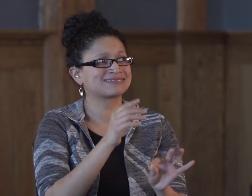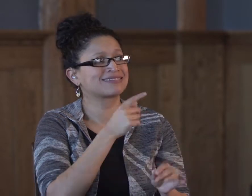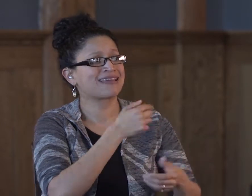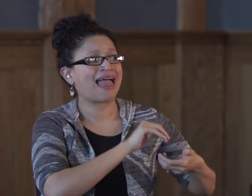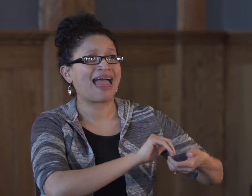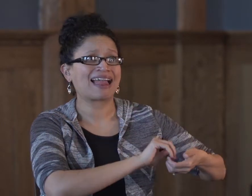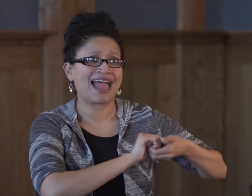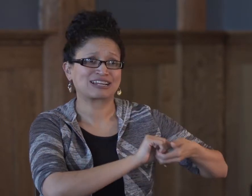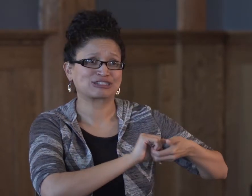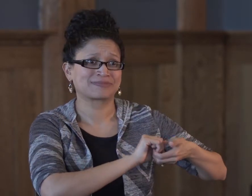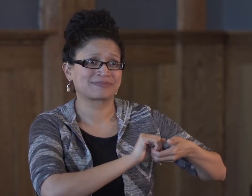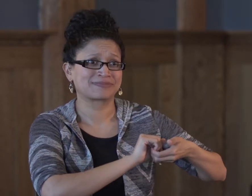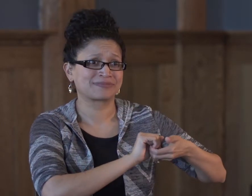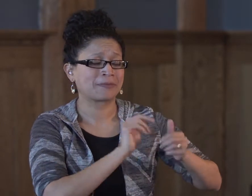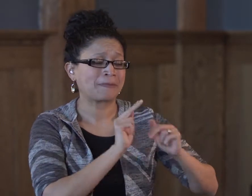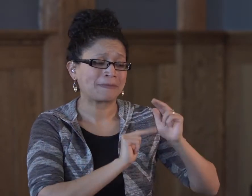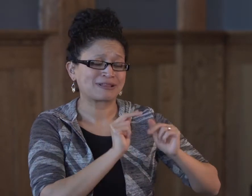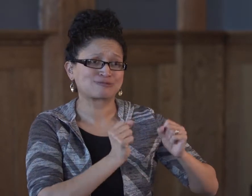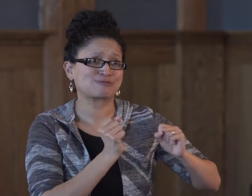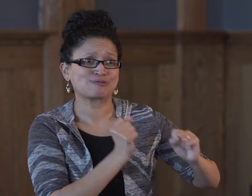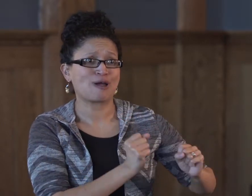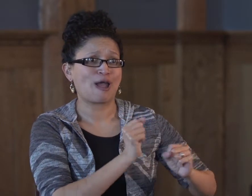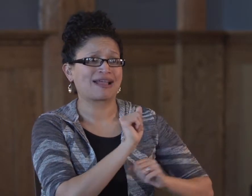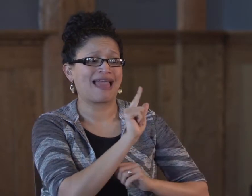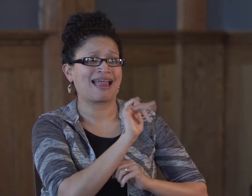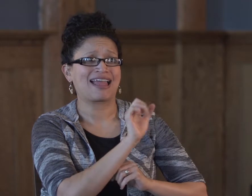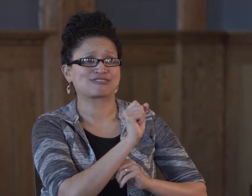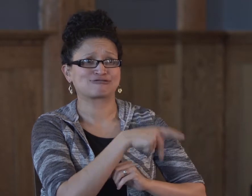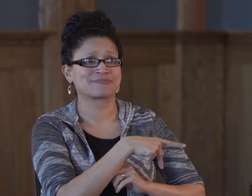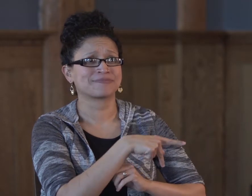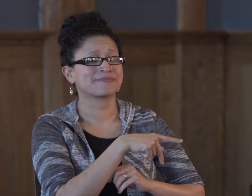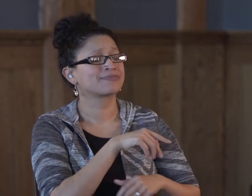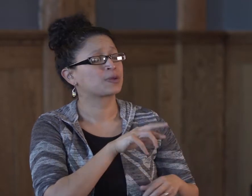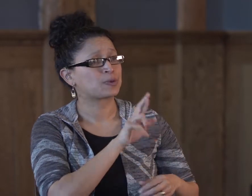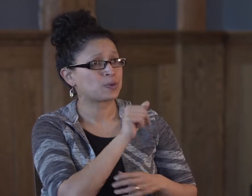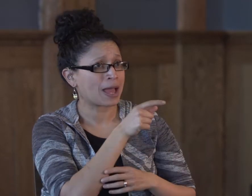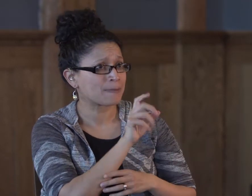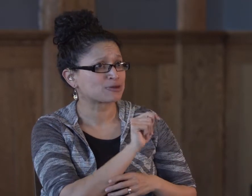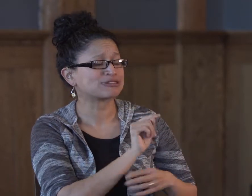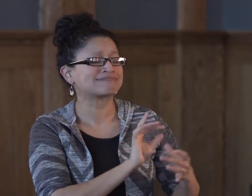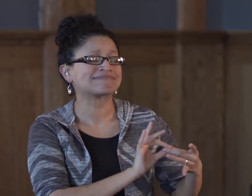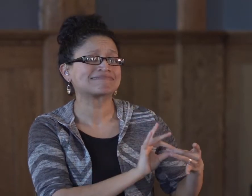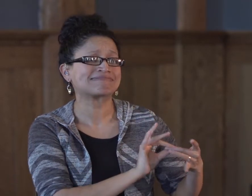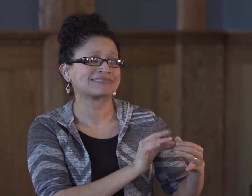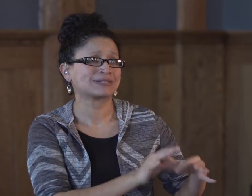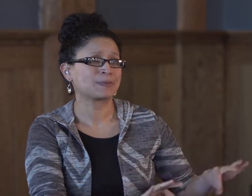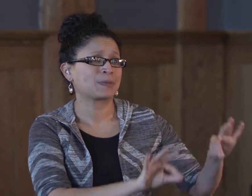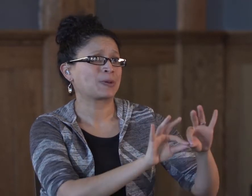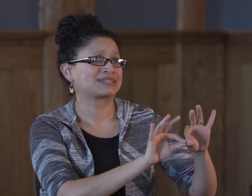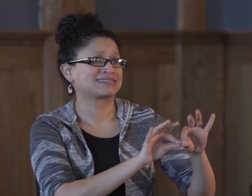is vital. The ally-ship in building trust with those types of communities, building